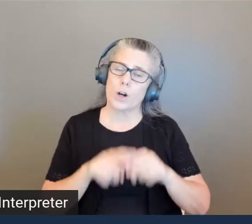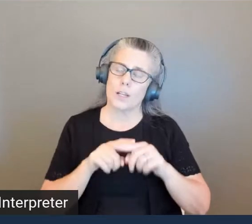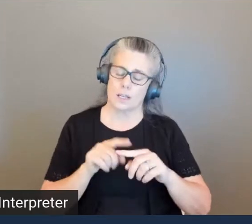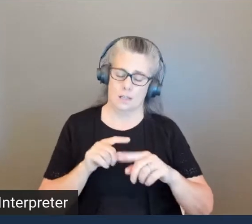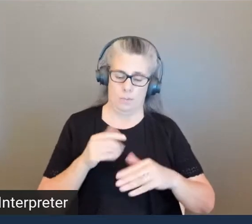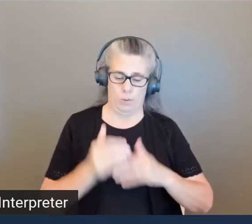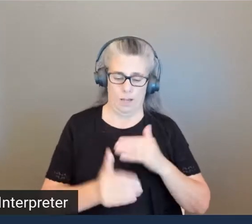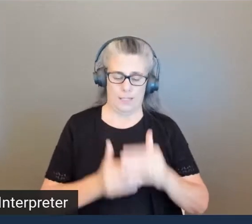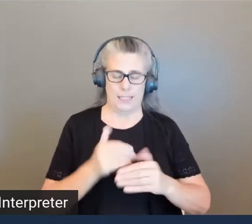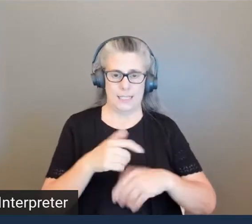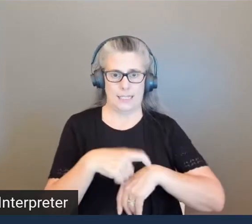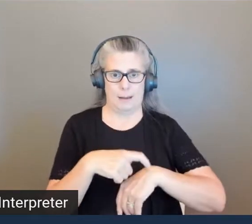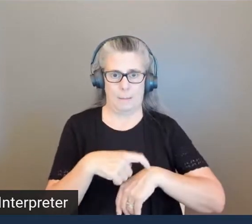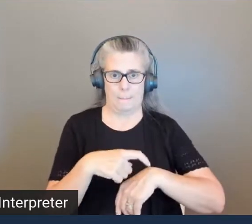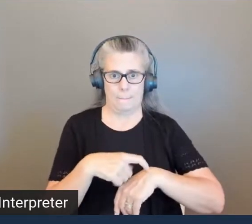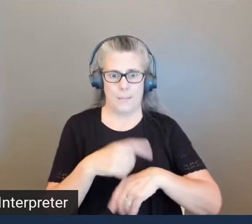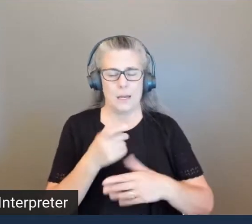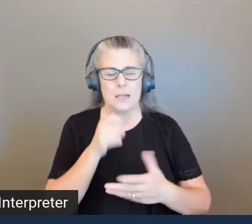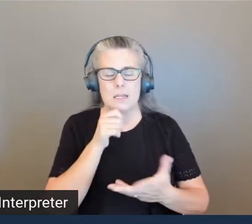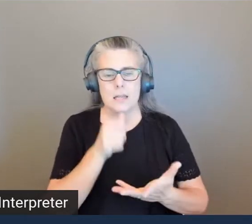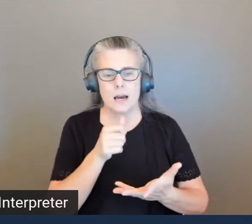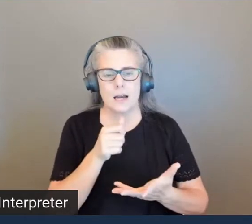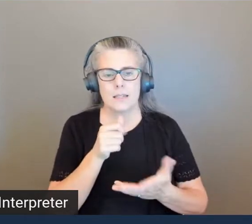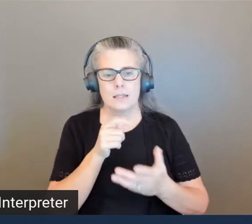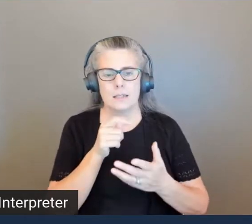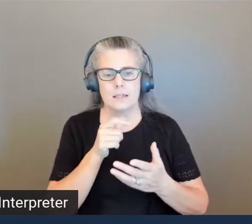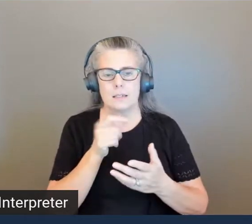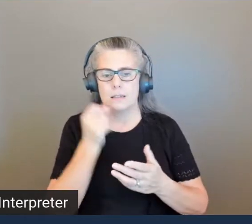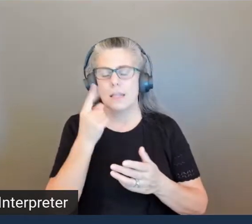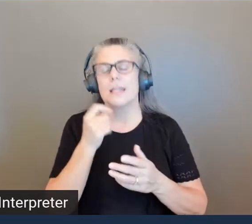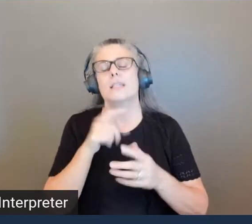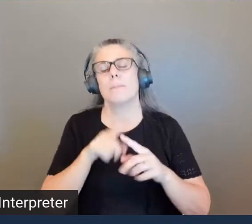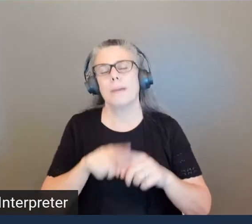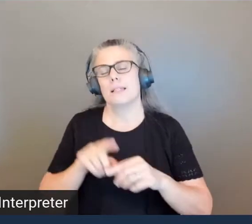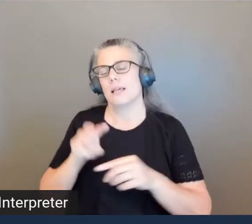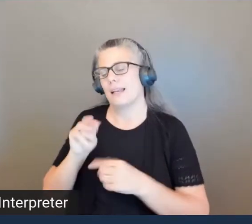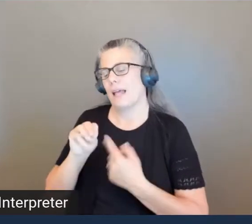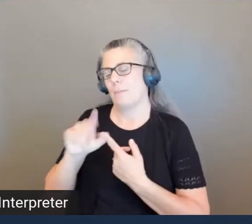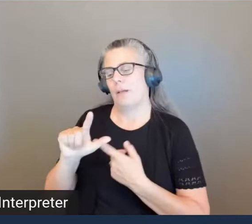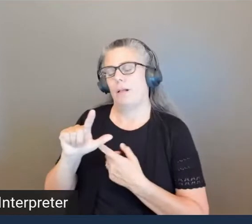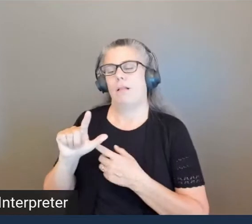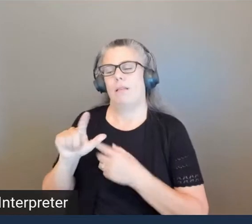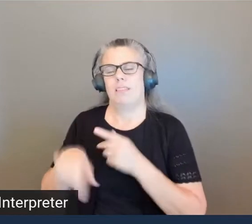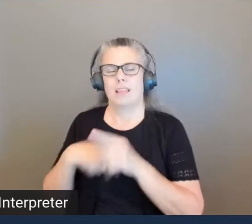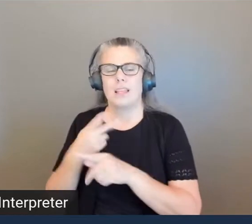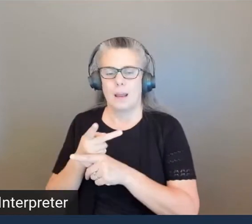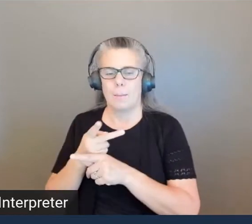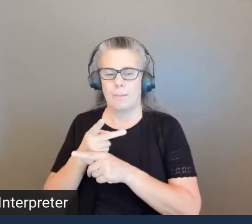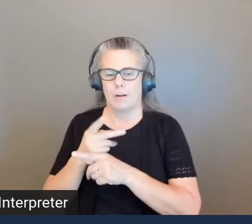it's mostly driven by the kind of ML modern you have. All right, got you. Right, so if your market takes like can process pretty